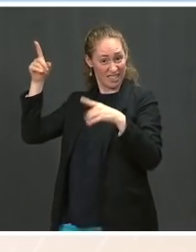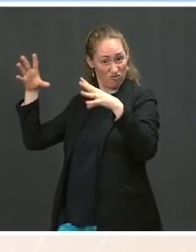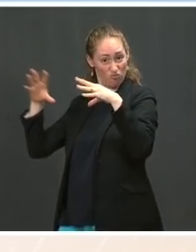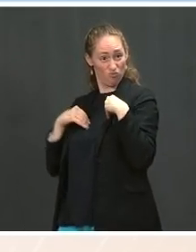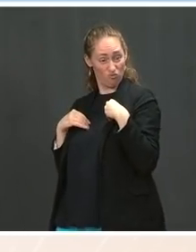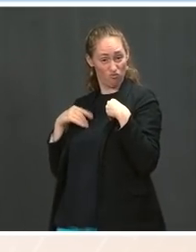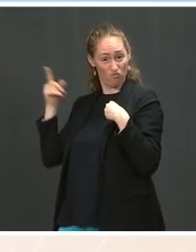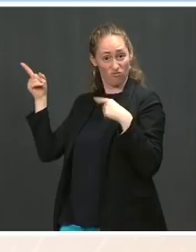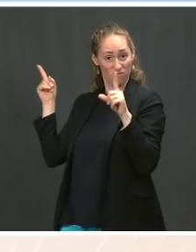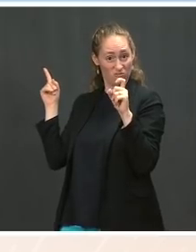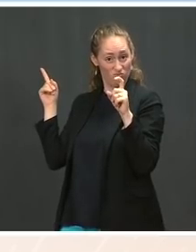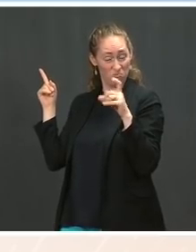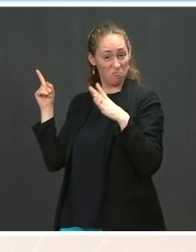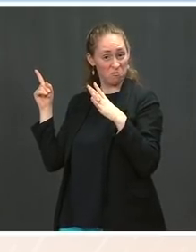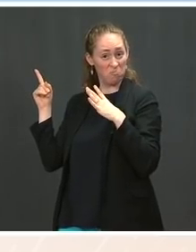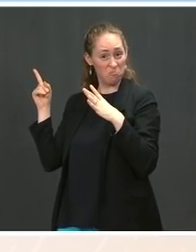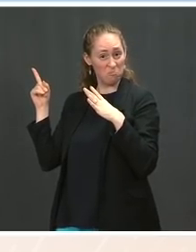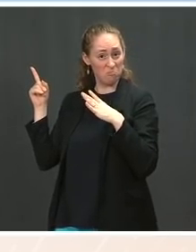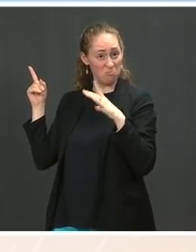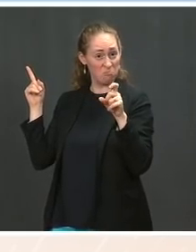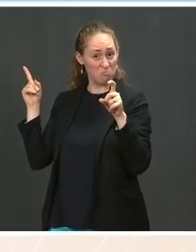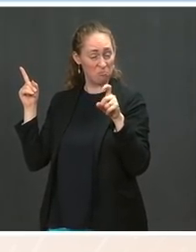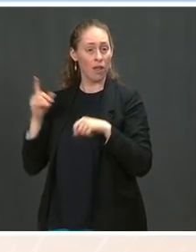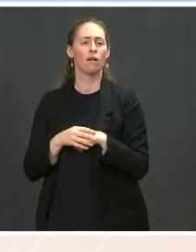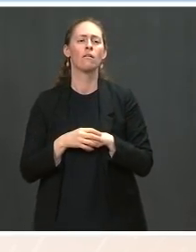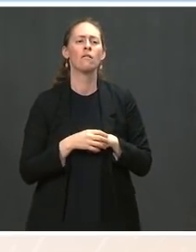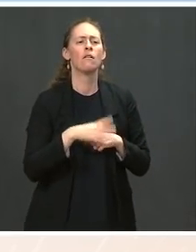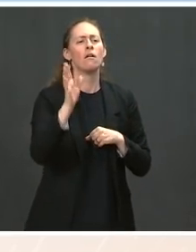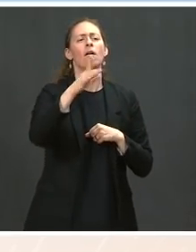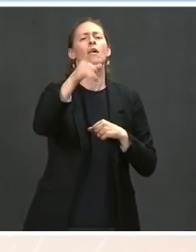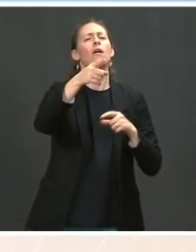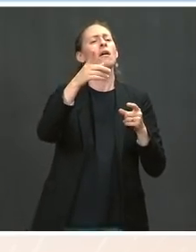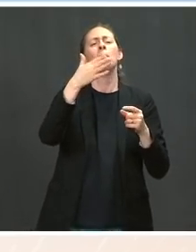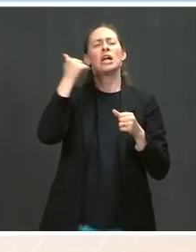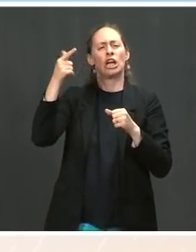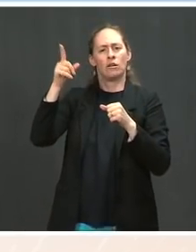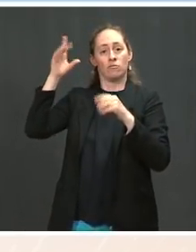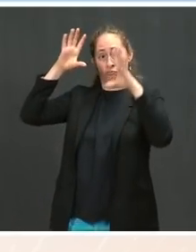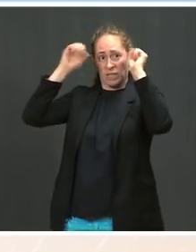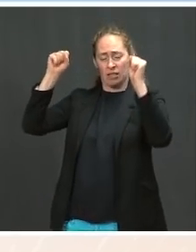assessing what's in the national interests of the United States. And from his vantage point,